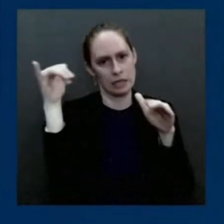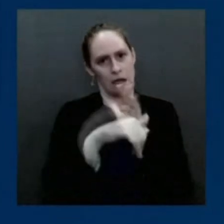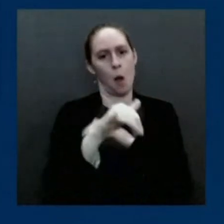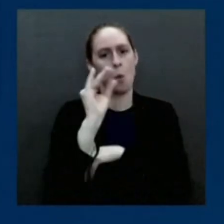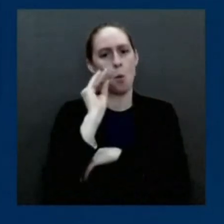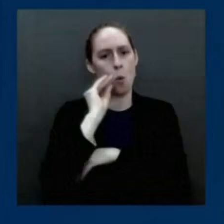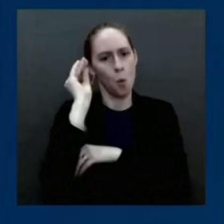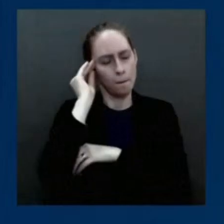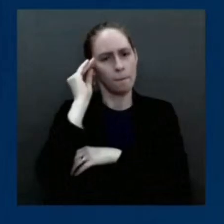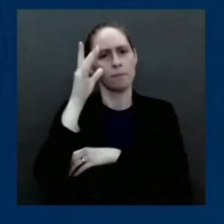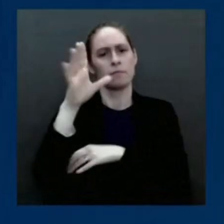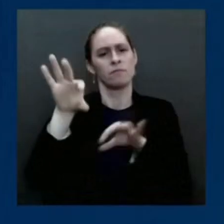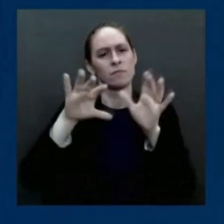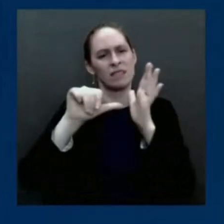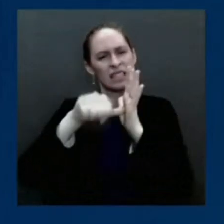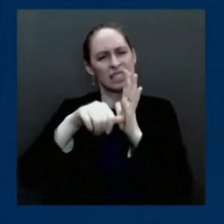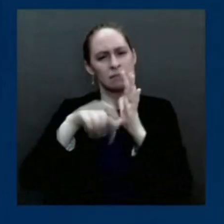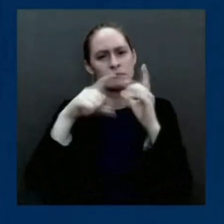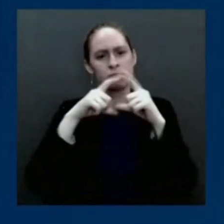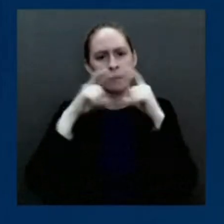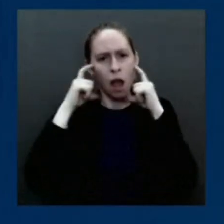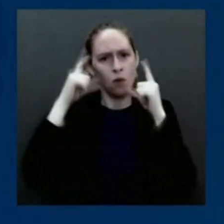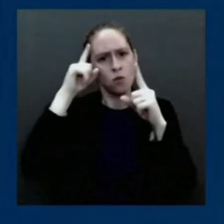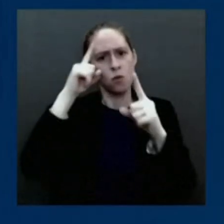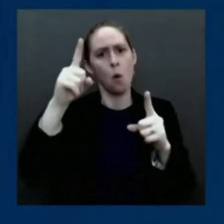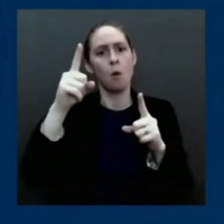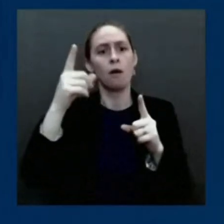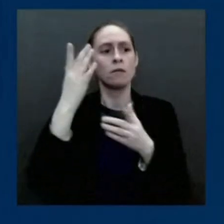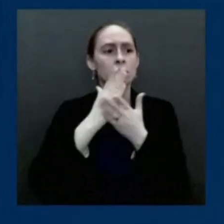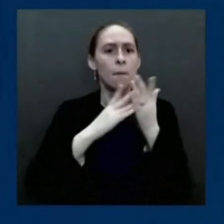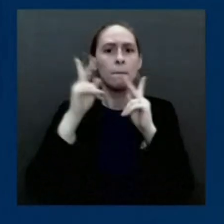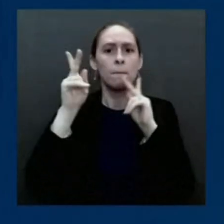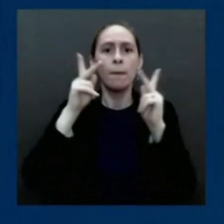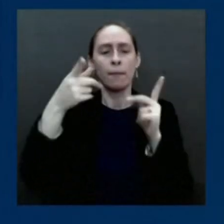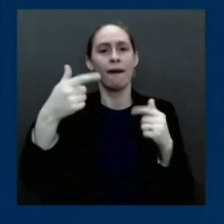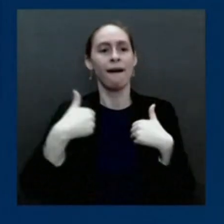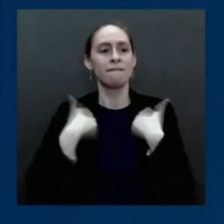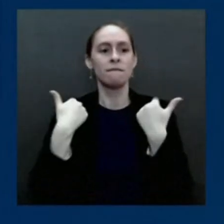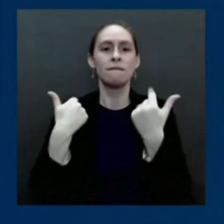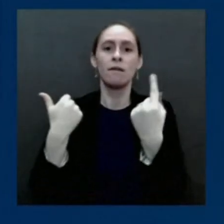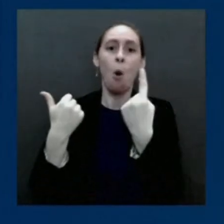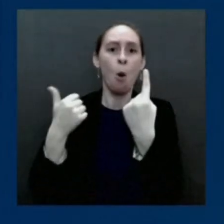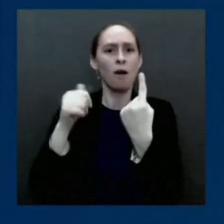MASK AROUND THOSE IN YOUR HOUSEHOLD TO AVOID SPREADING